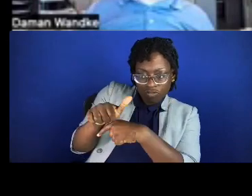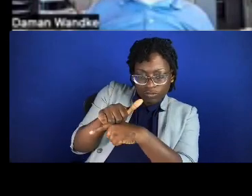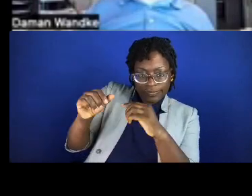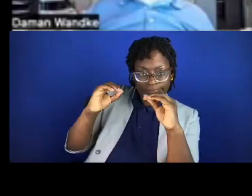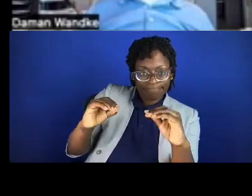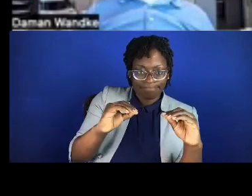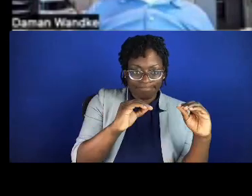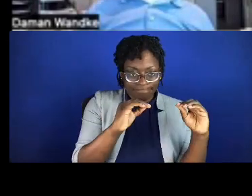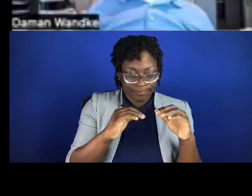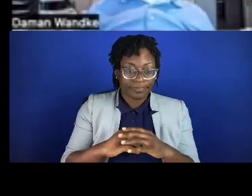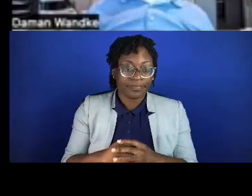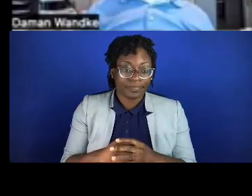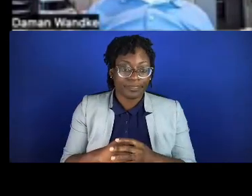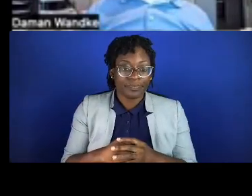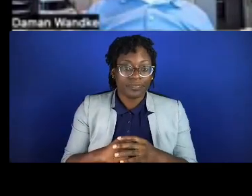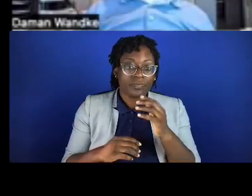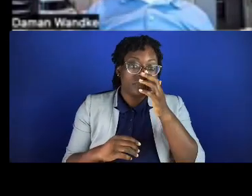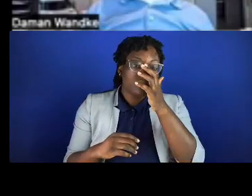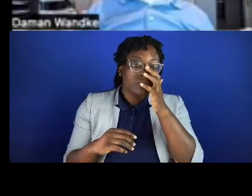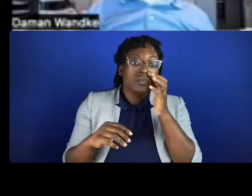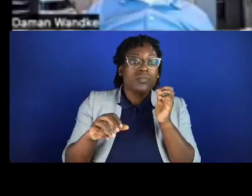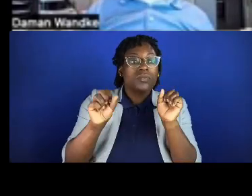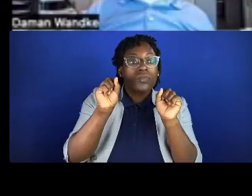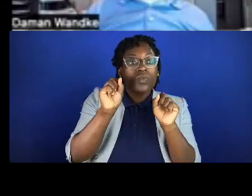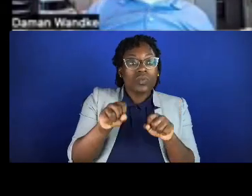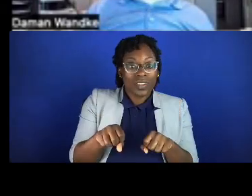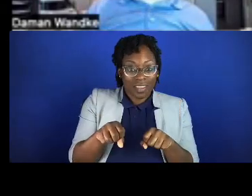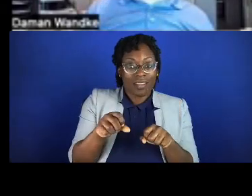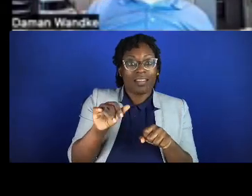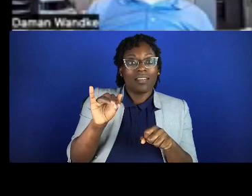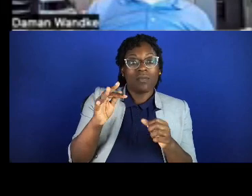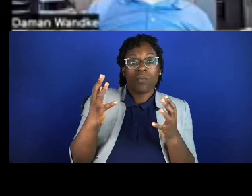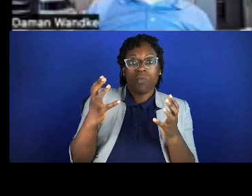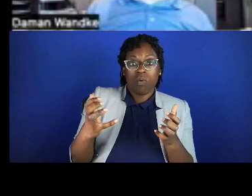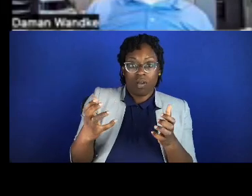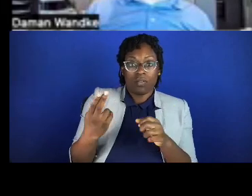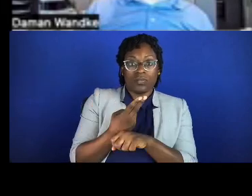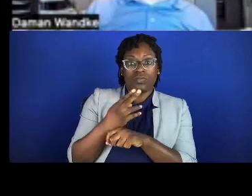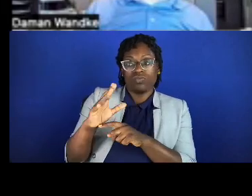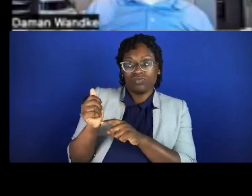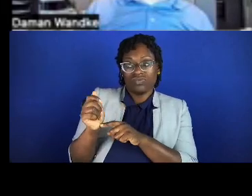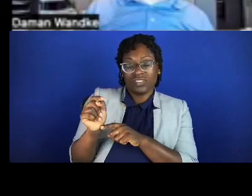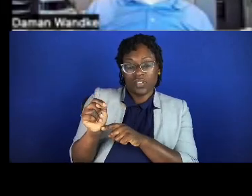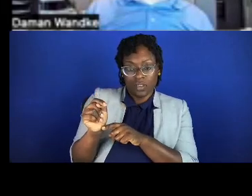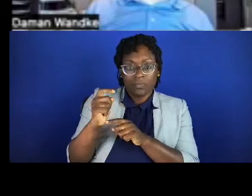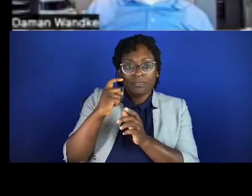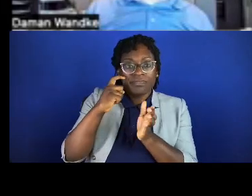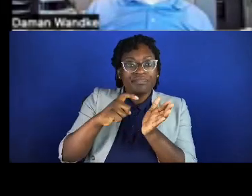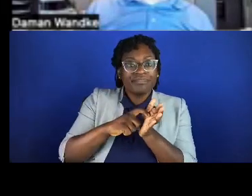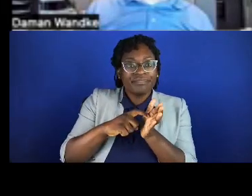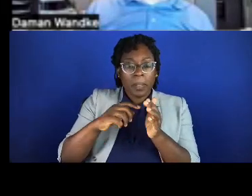box up, you can do so by clicking on the icon at the bottom of your zoom screen that reads